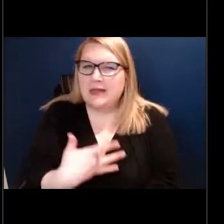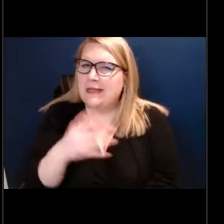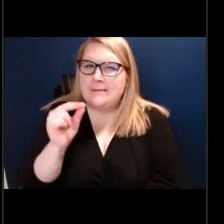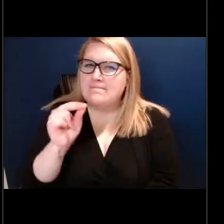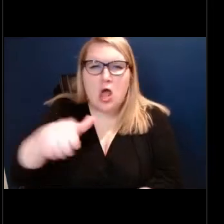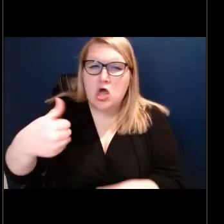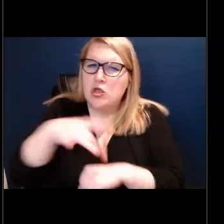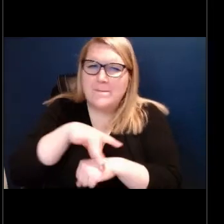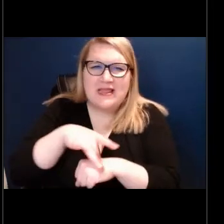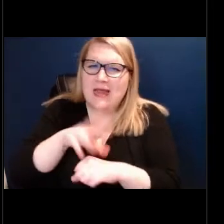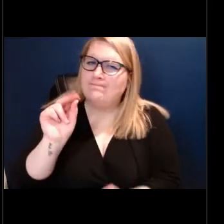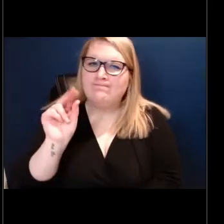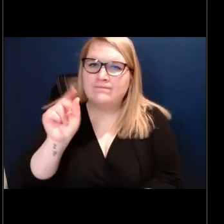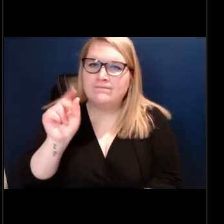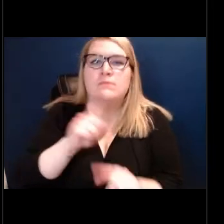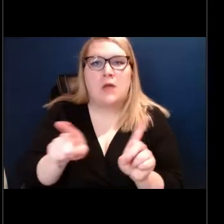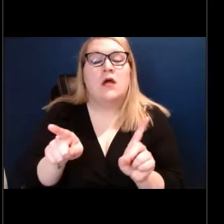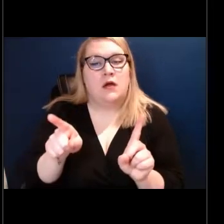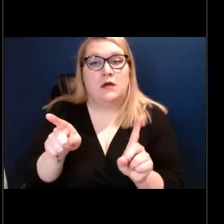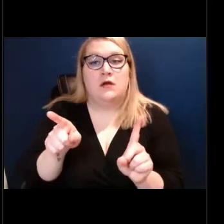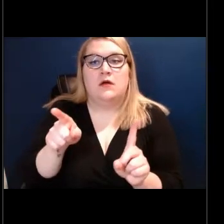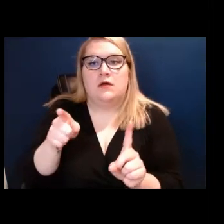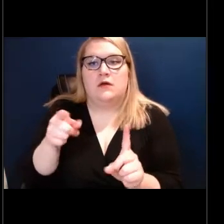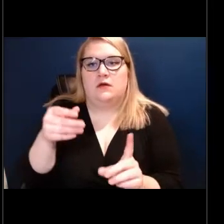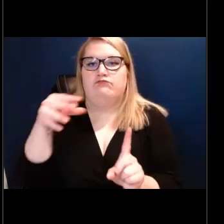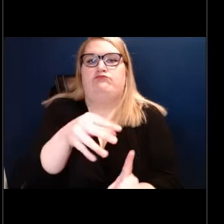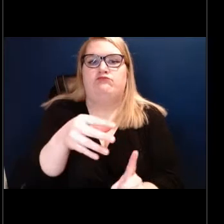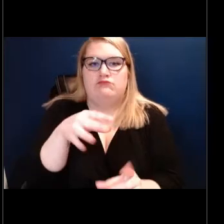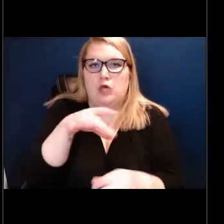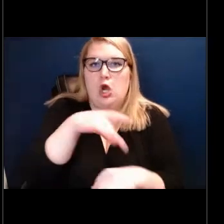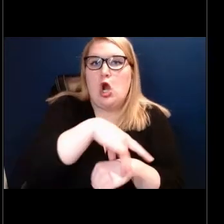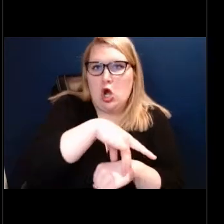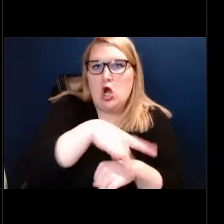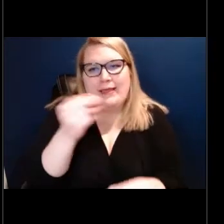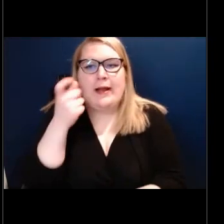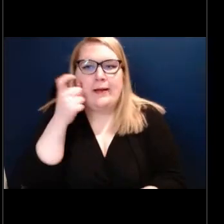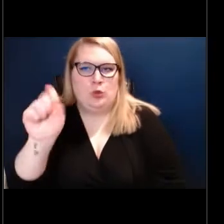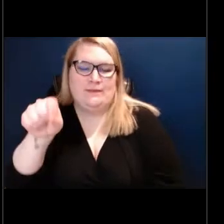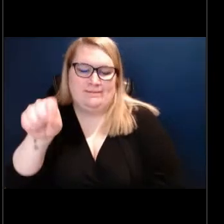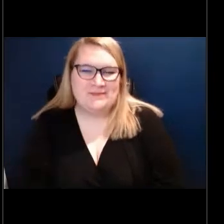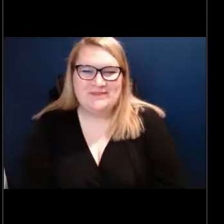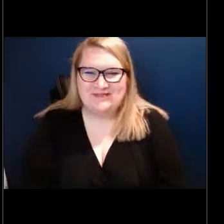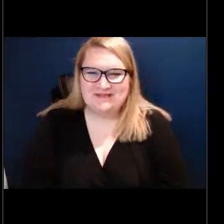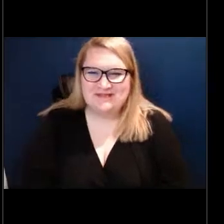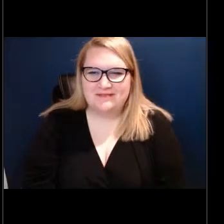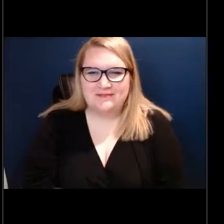but yes most certainly close in your earth, including our moon. [Nicole Bartlett] Okay, well, we have a lot